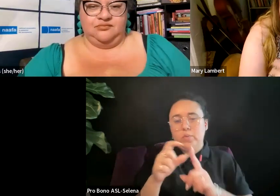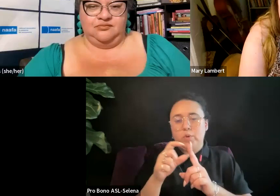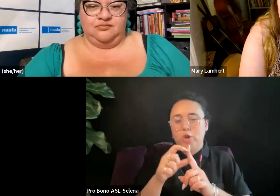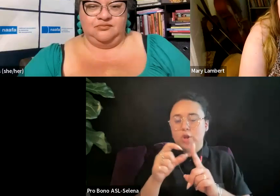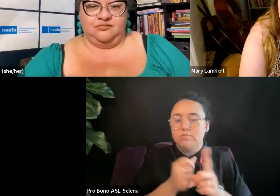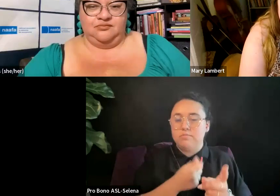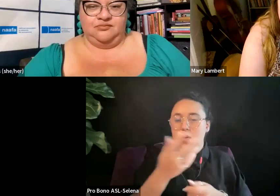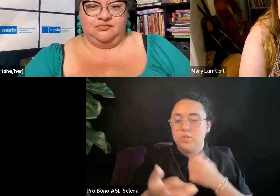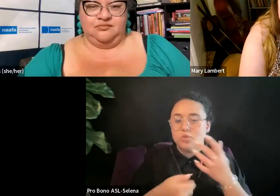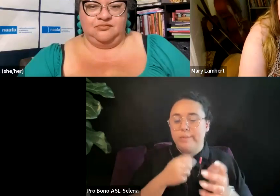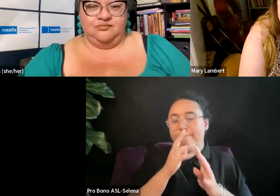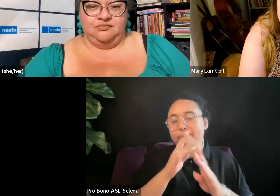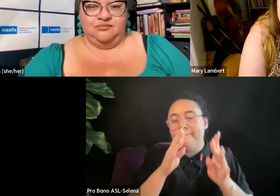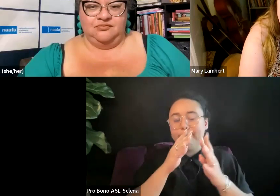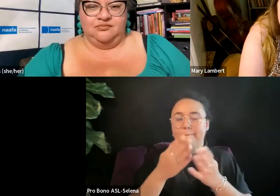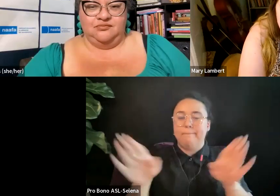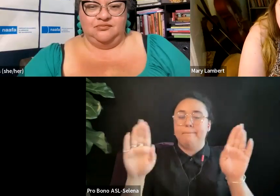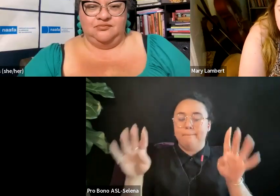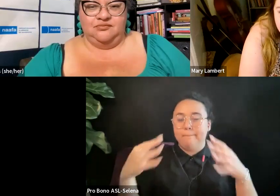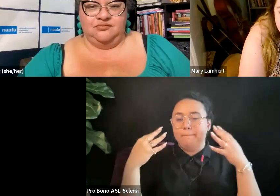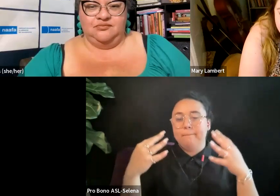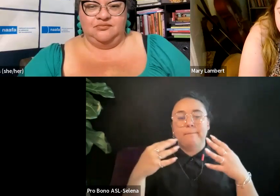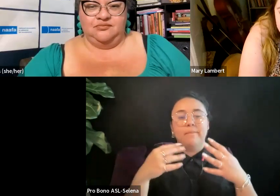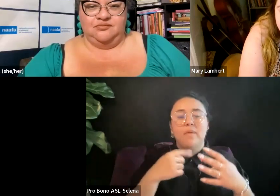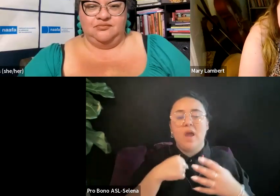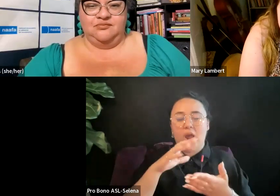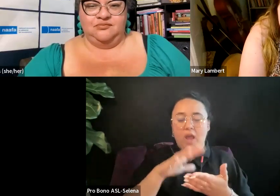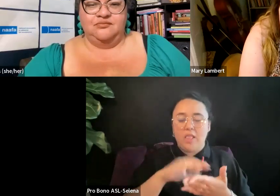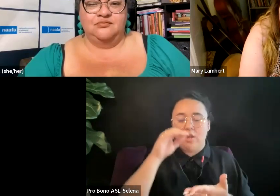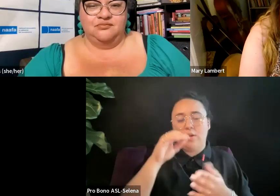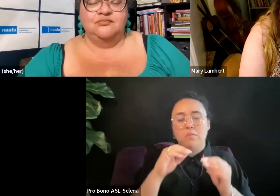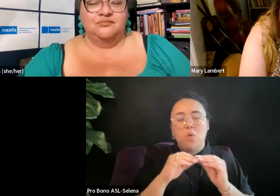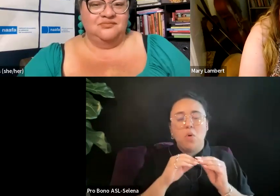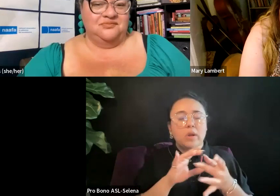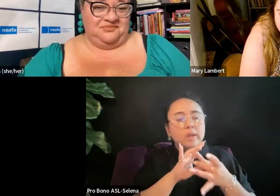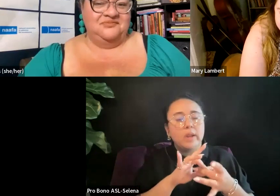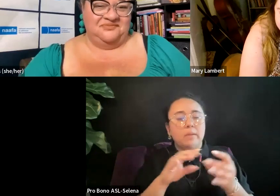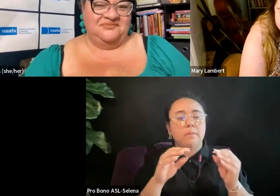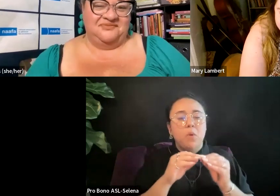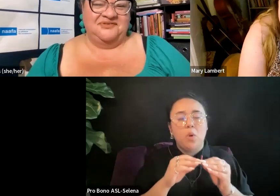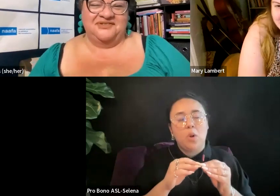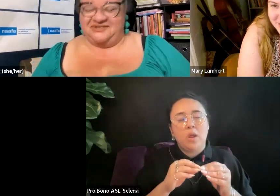and learning more like I wouldn't call them radical ideas. But I guess to everybody else, the radical ideas like that, people